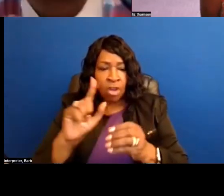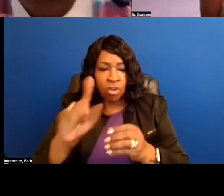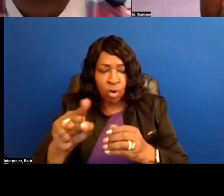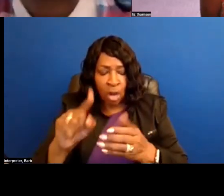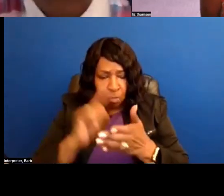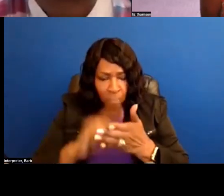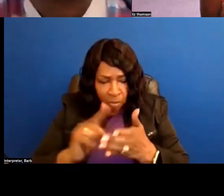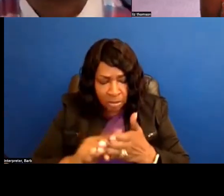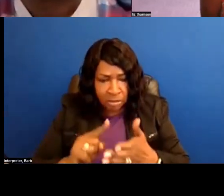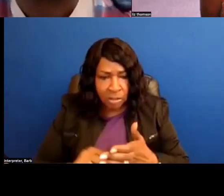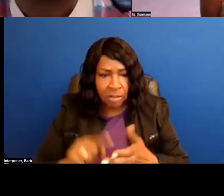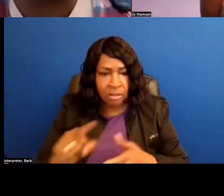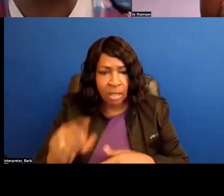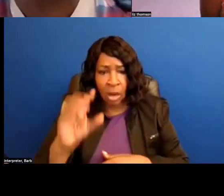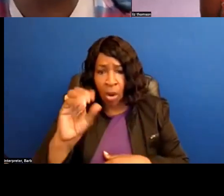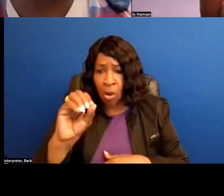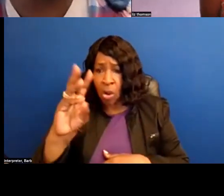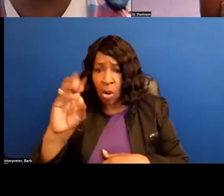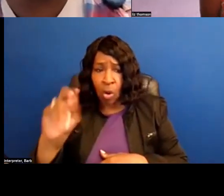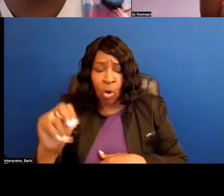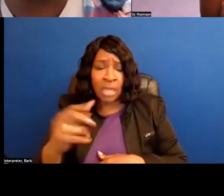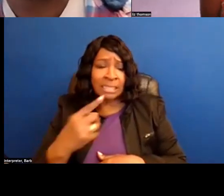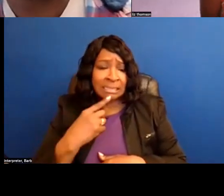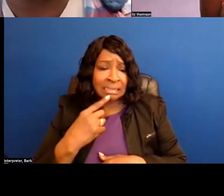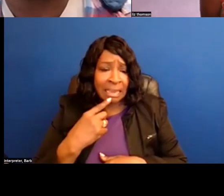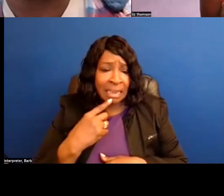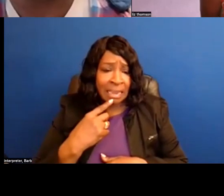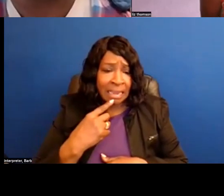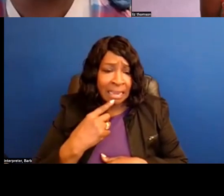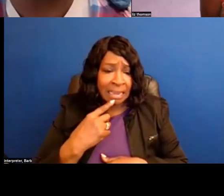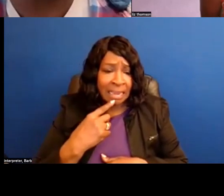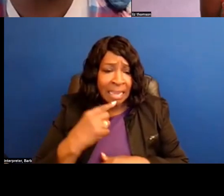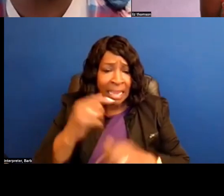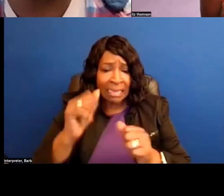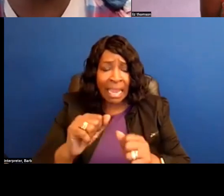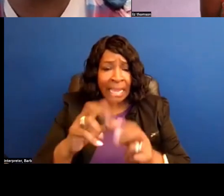So Owen said, can either of you expand on how DCCs